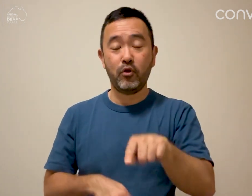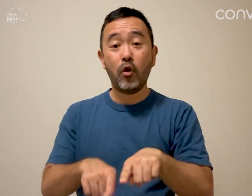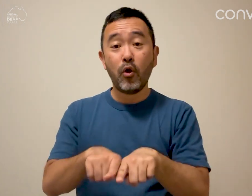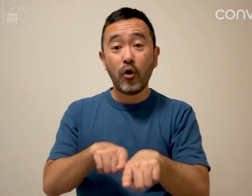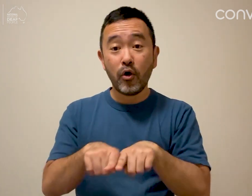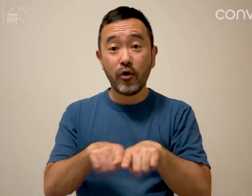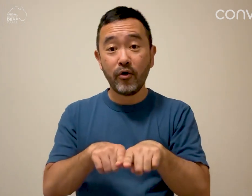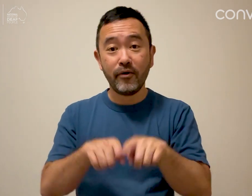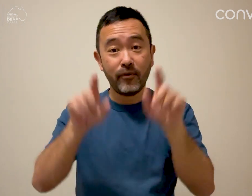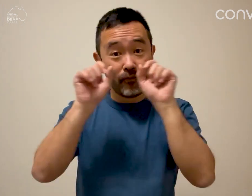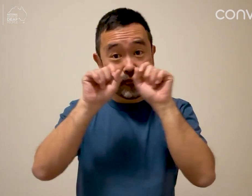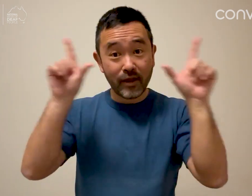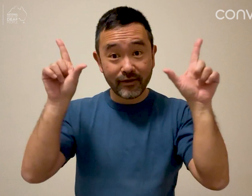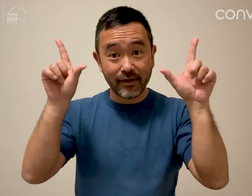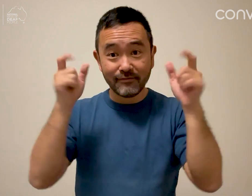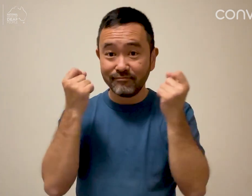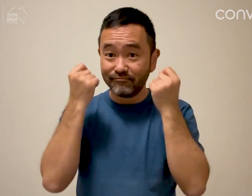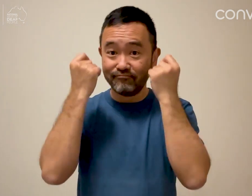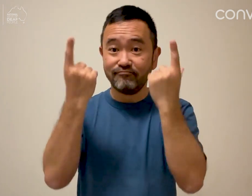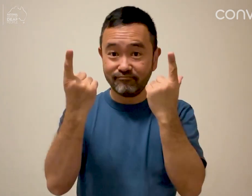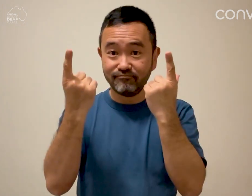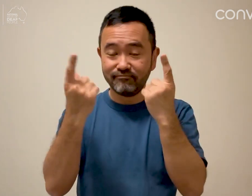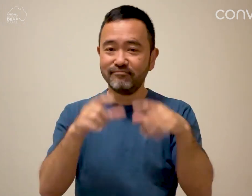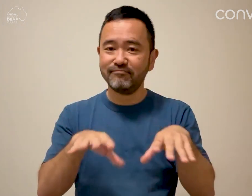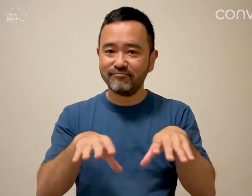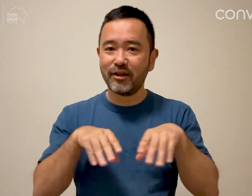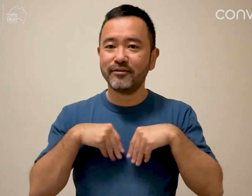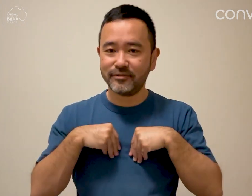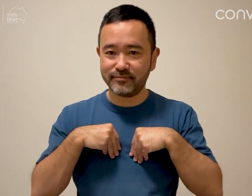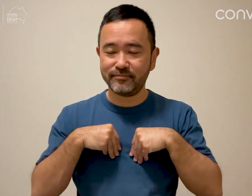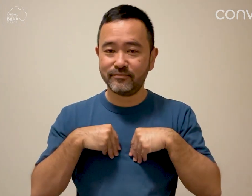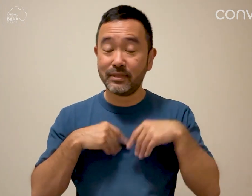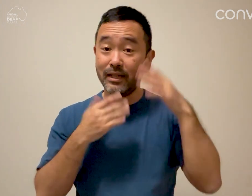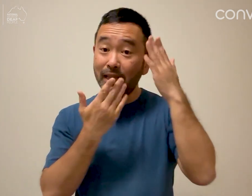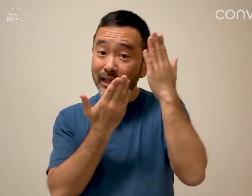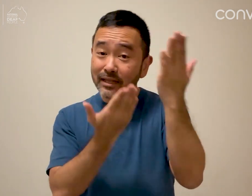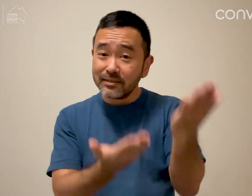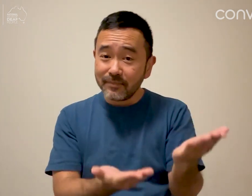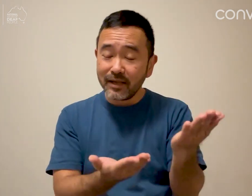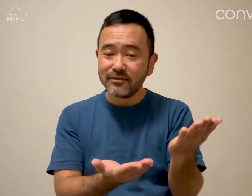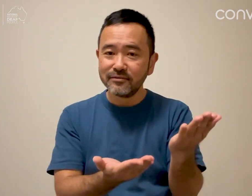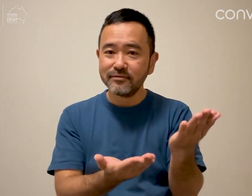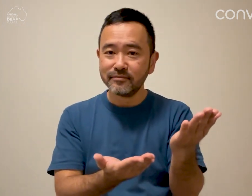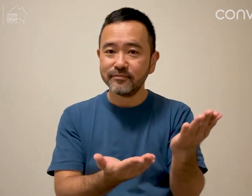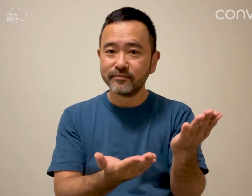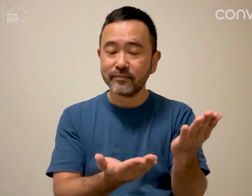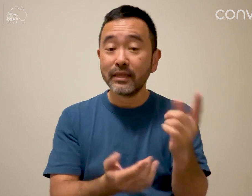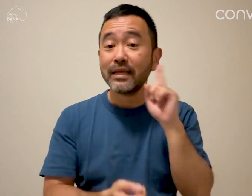They need to learn awareness, understanding, acceptance and respect.